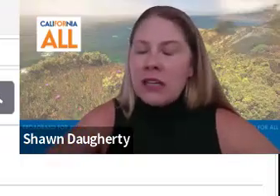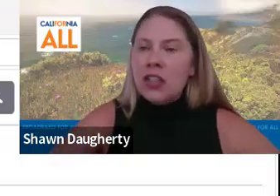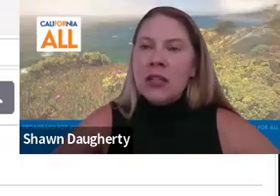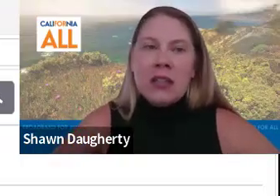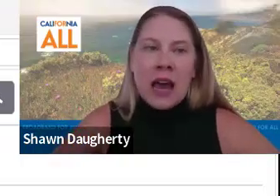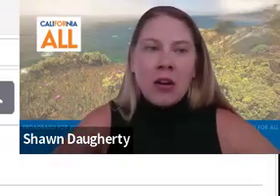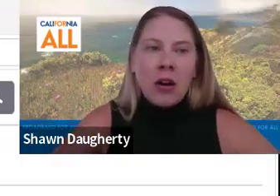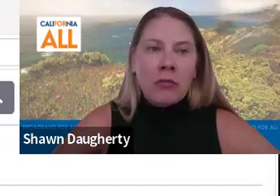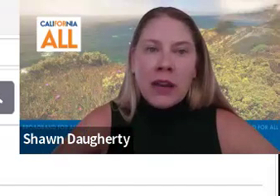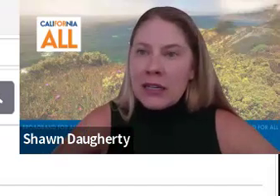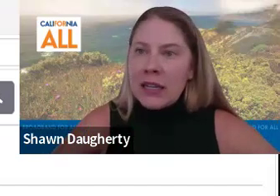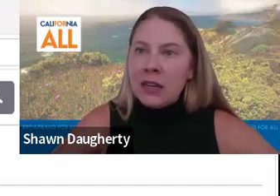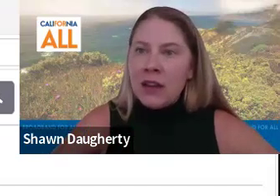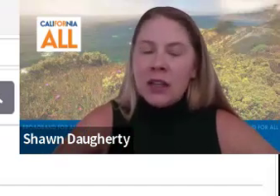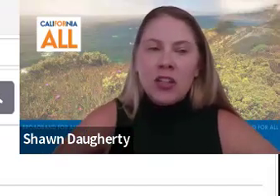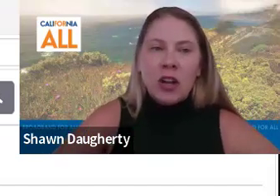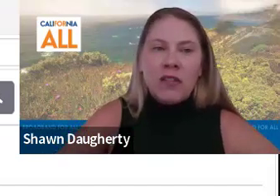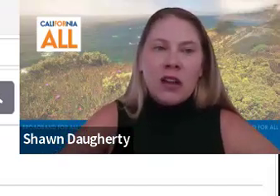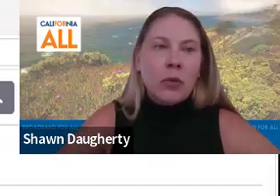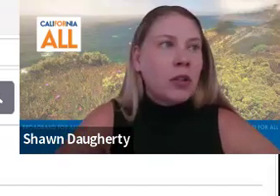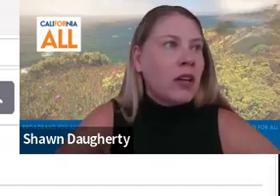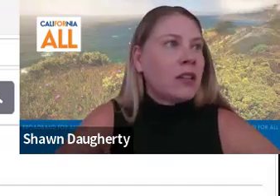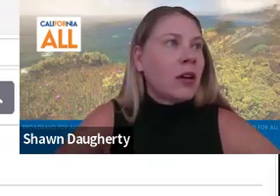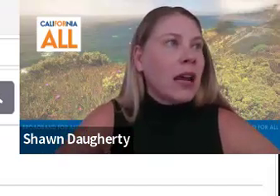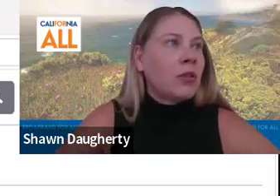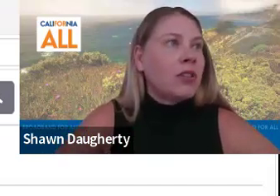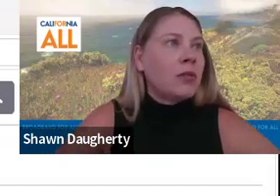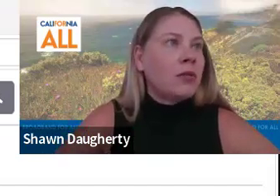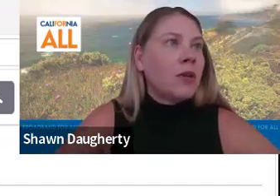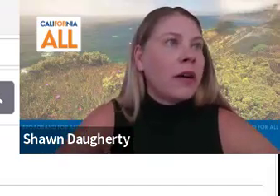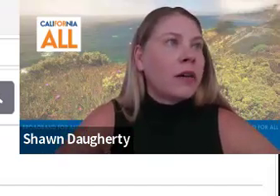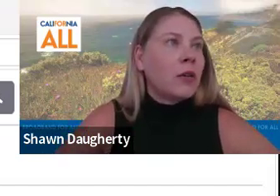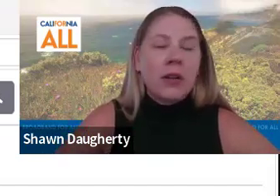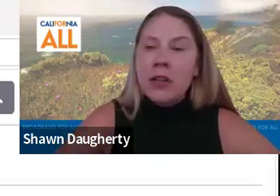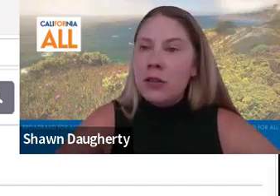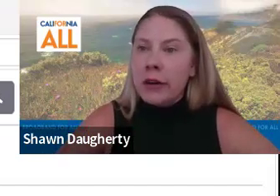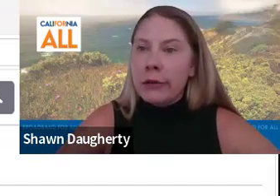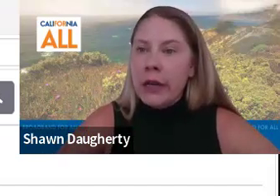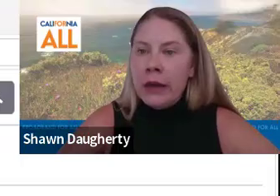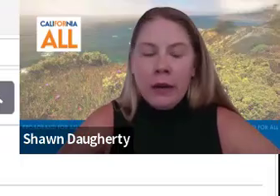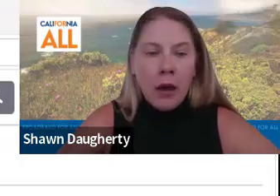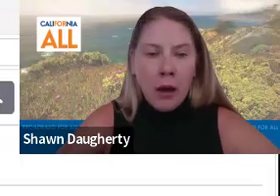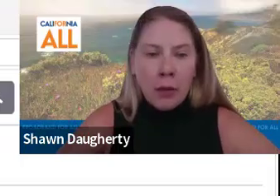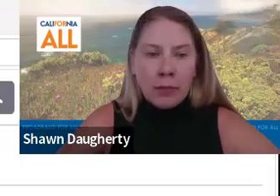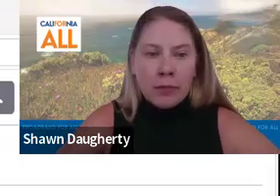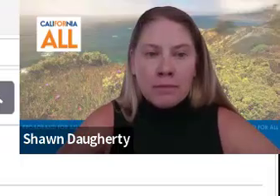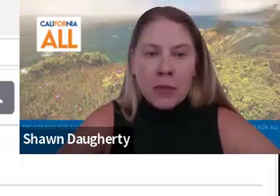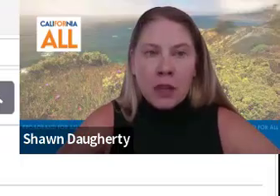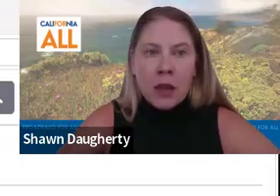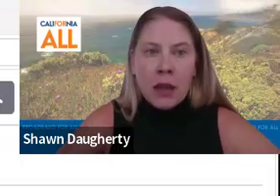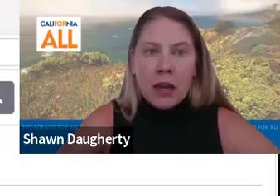organizations that are ready to take advantage of these opportunities are able to quickly do so. And